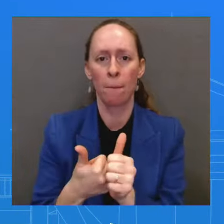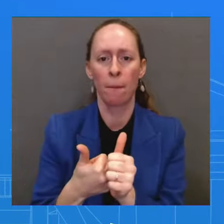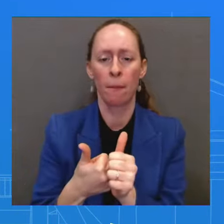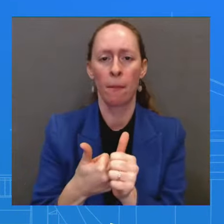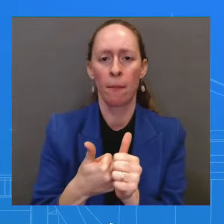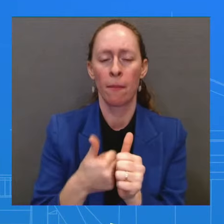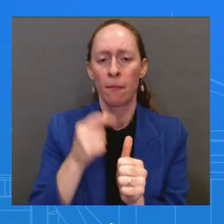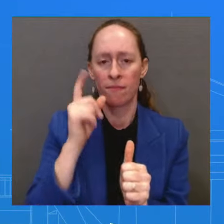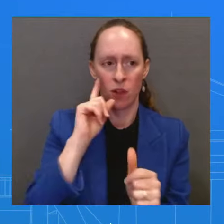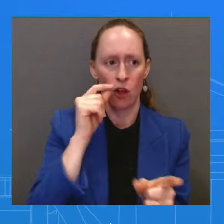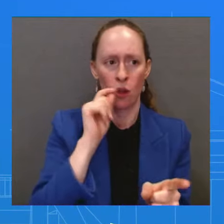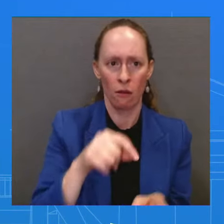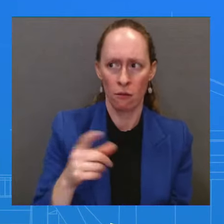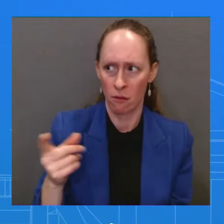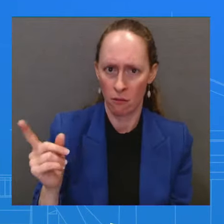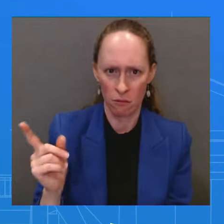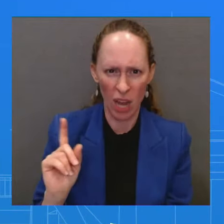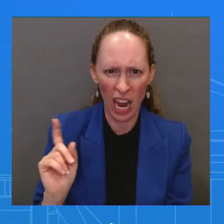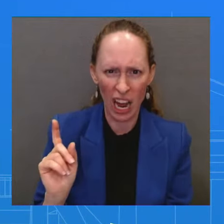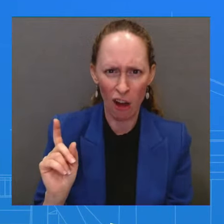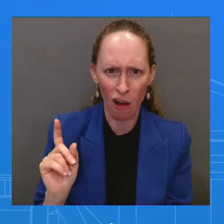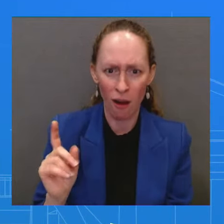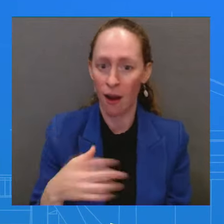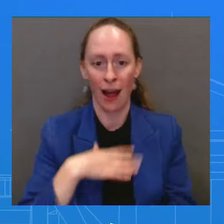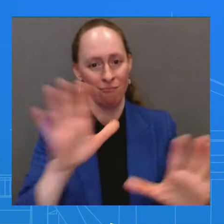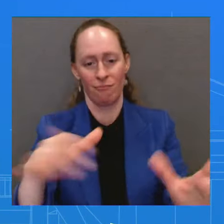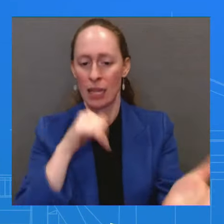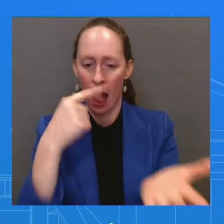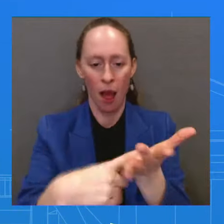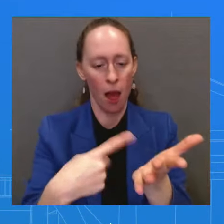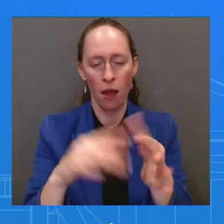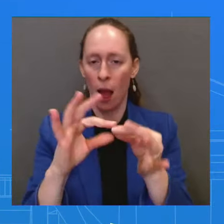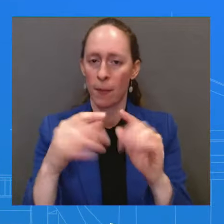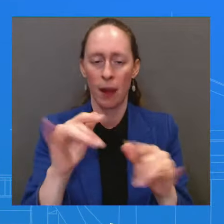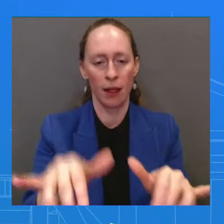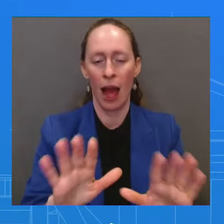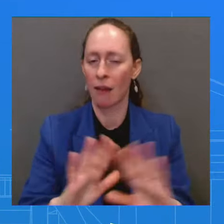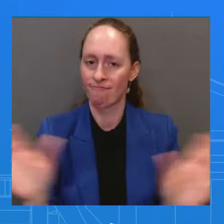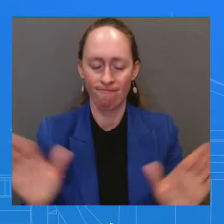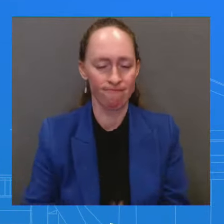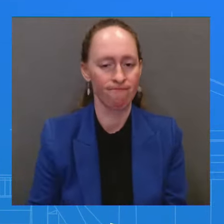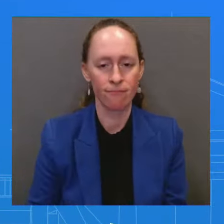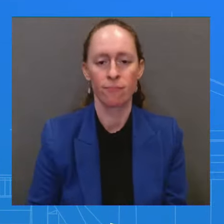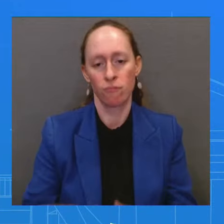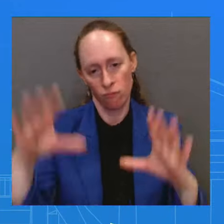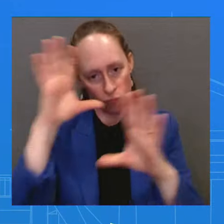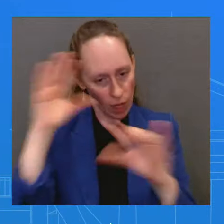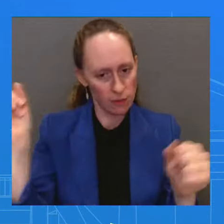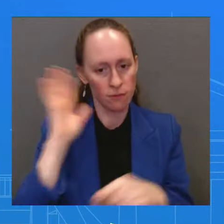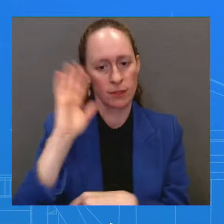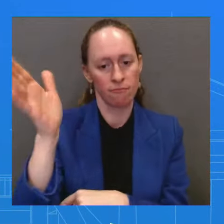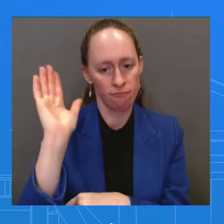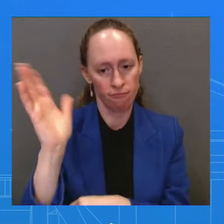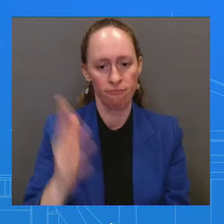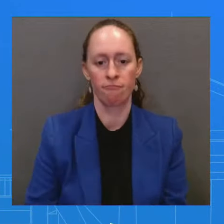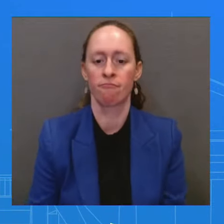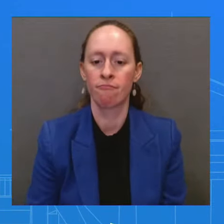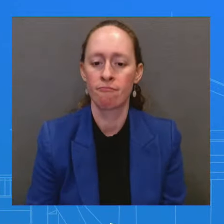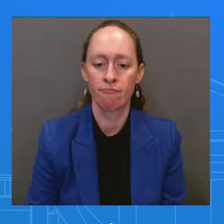As he said, he has -- he's going to give a major -- major remarks on Ukraine. I'm just not going to get beyond that. Go ahead. The Press: Thanks, Karine.